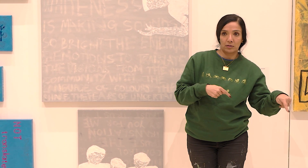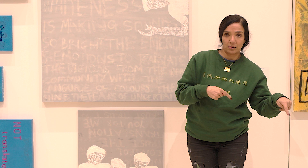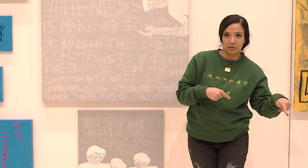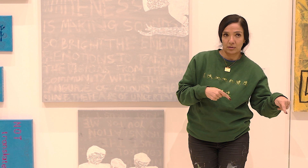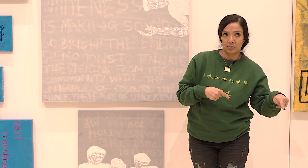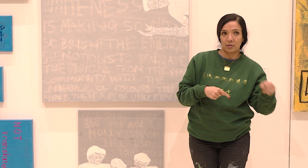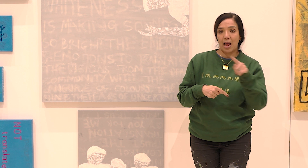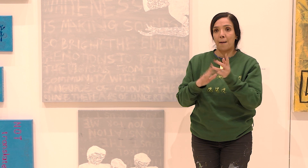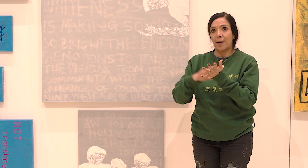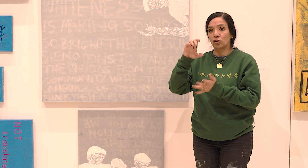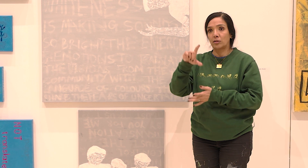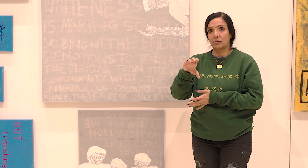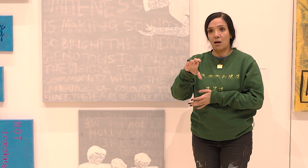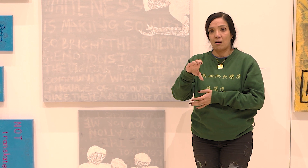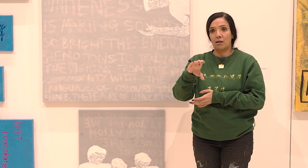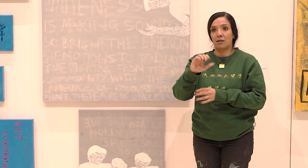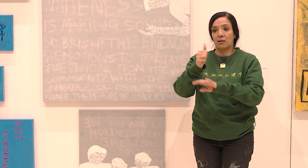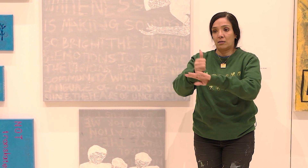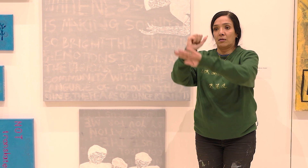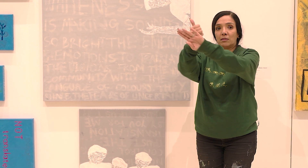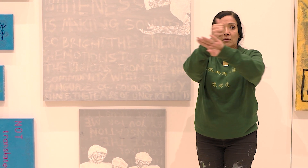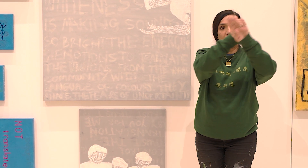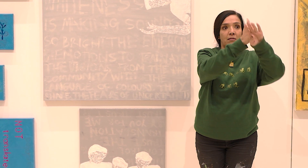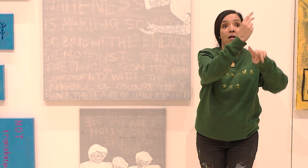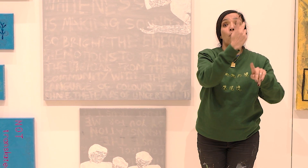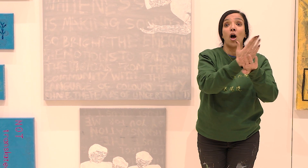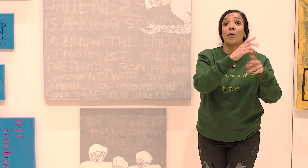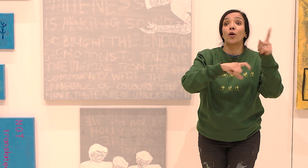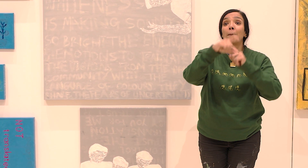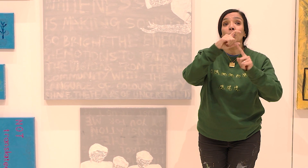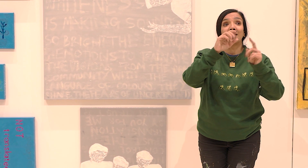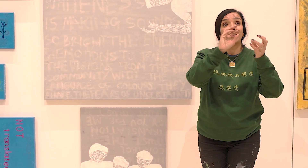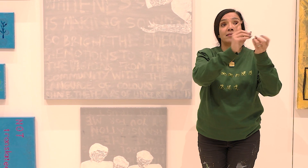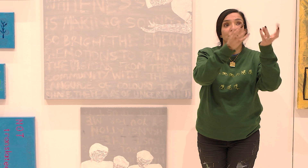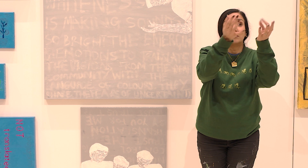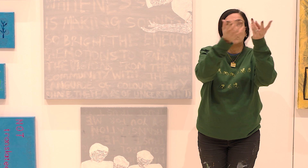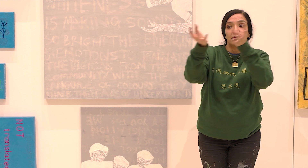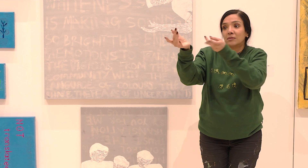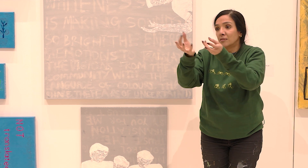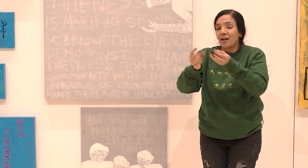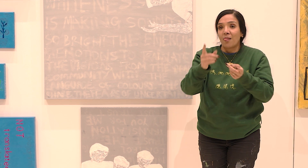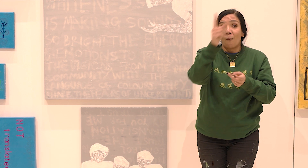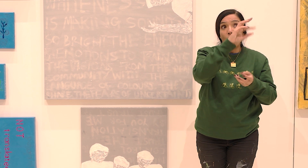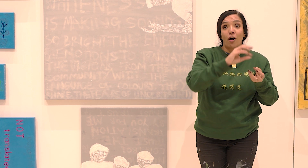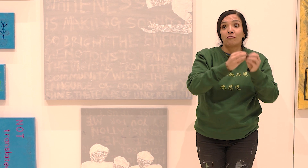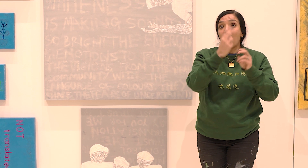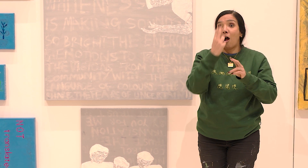one in London, and in Manchester. So, they worked with the community in their locality